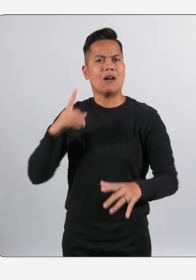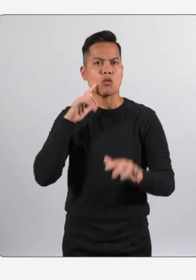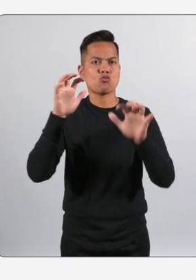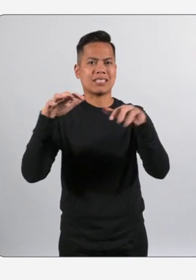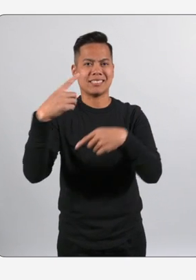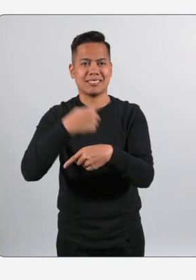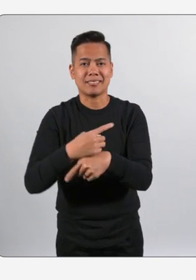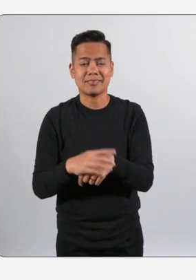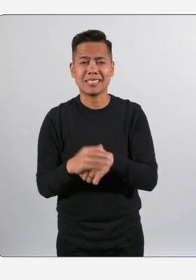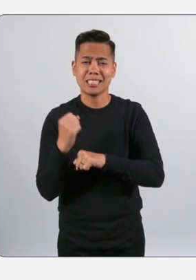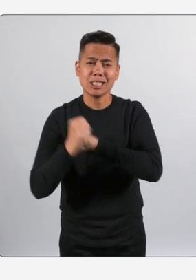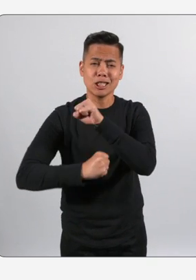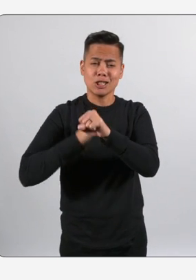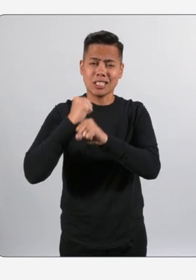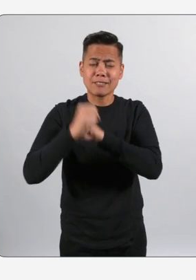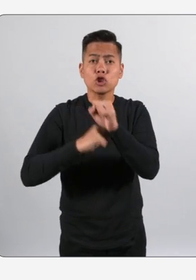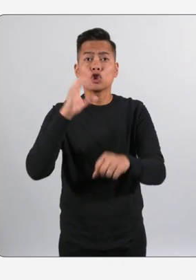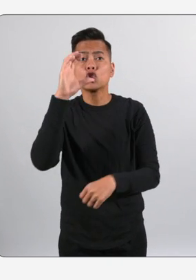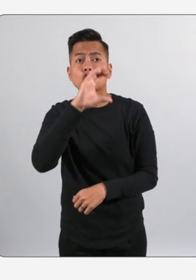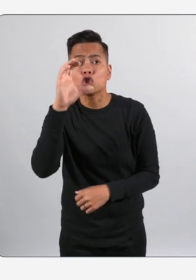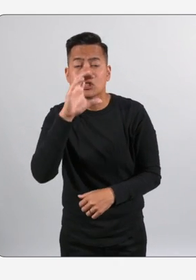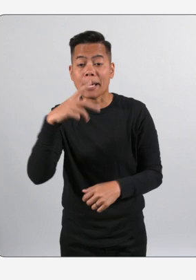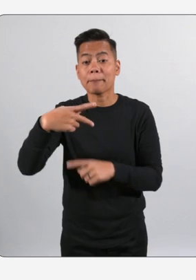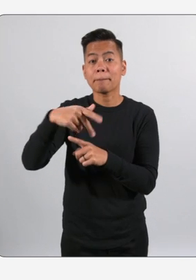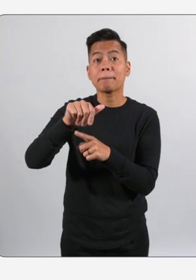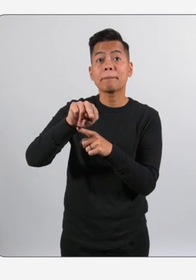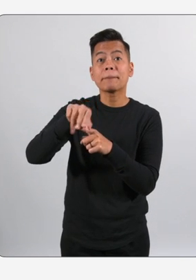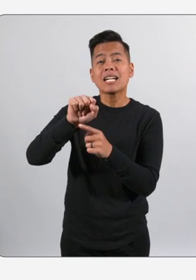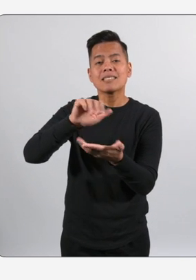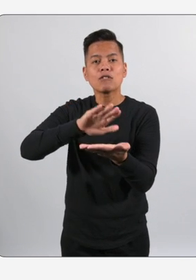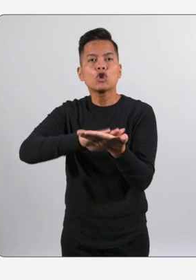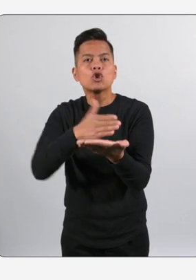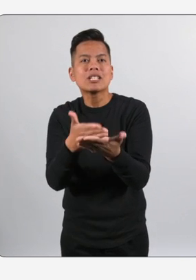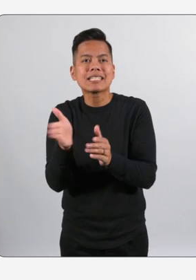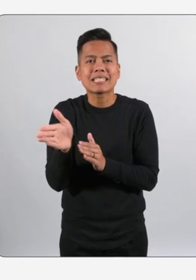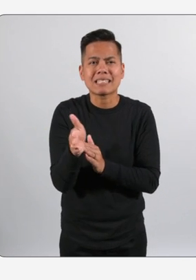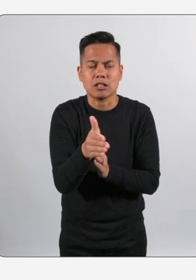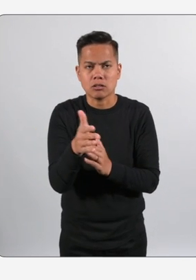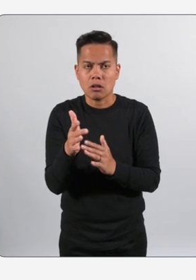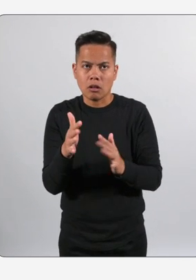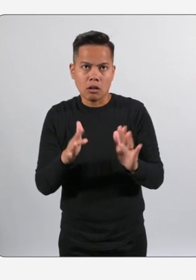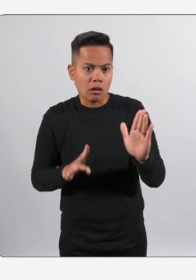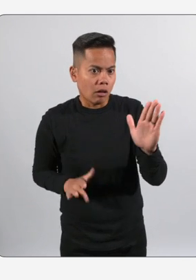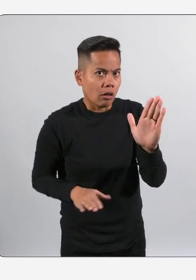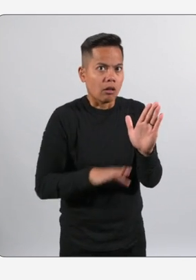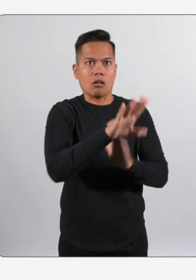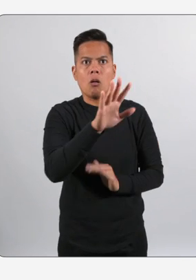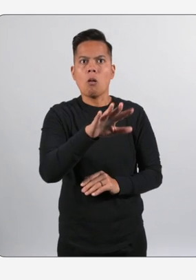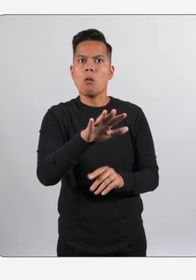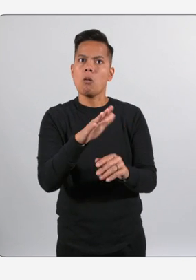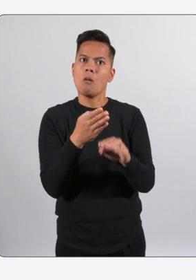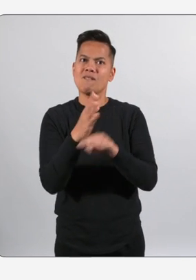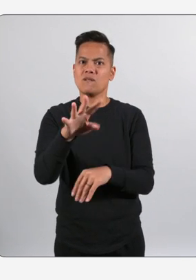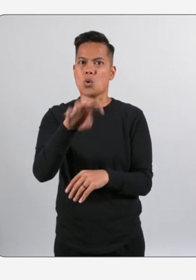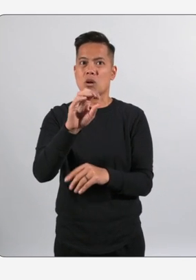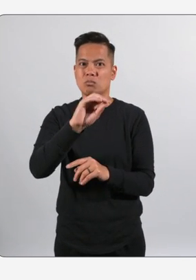Year on year searches for "pans for cooking fish" have grown globally by over 400%! Well, you get the point.